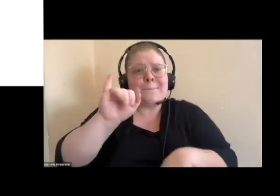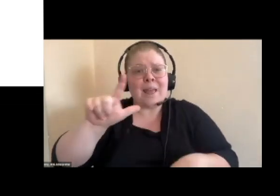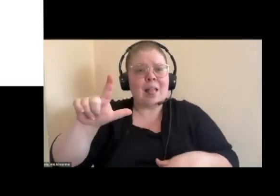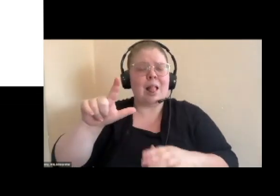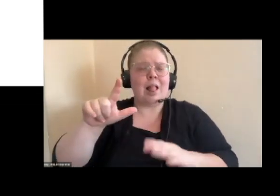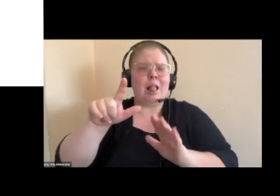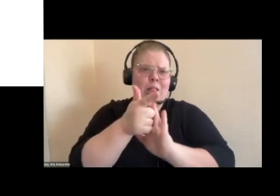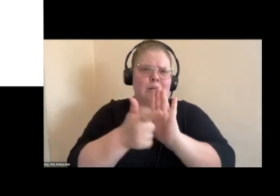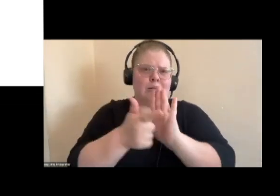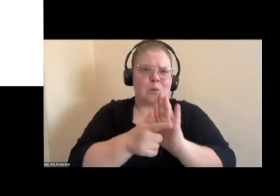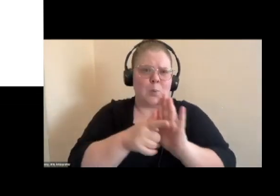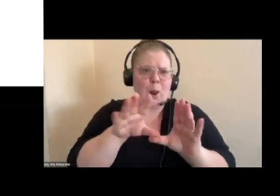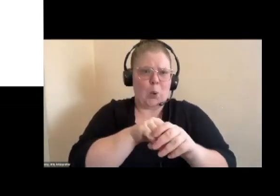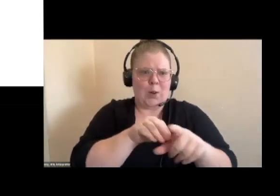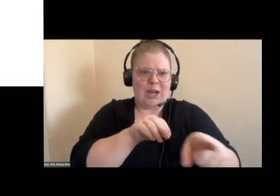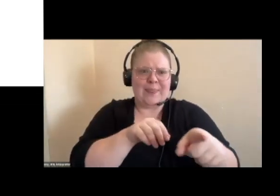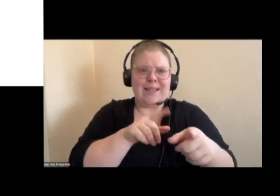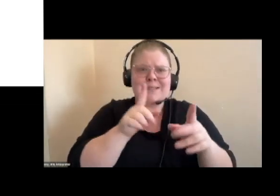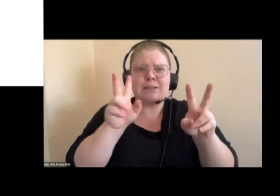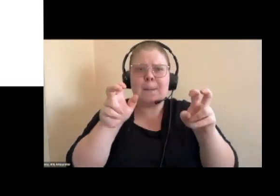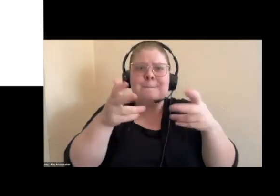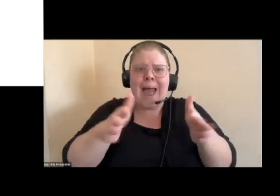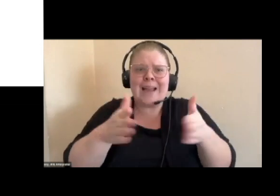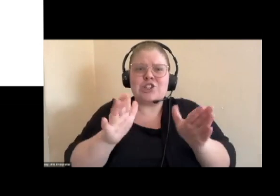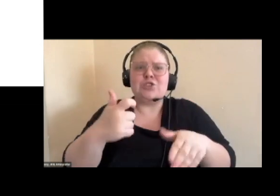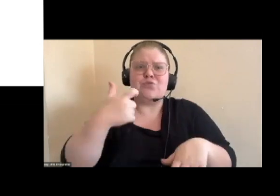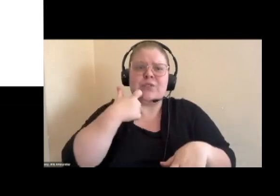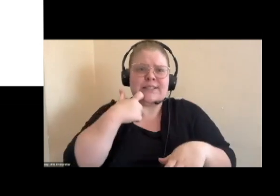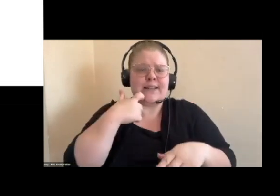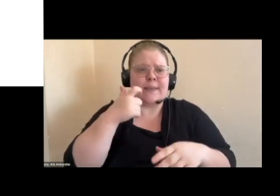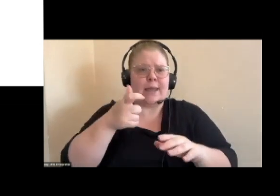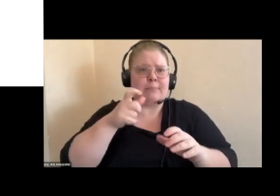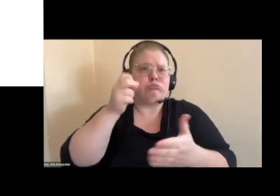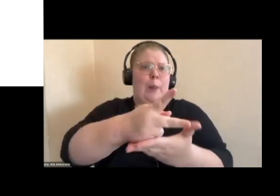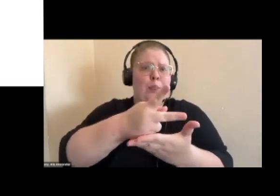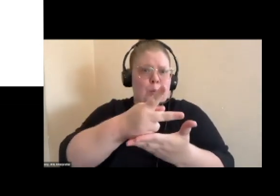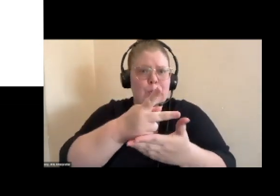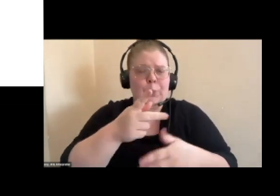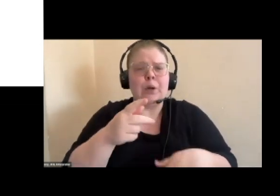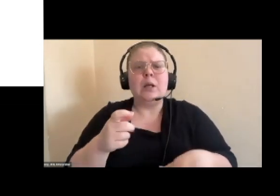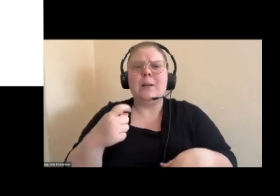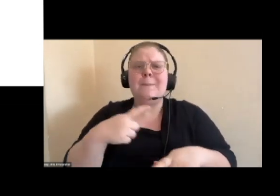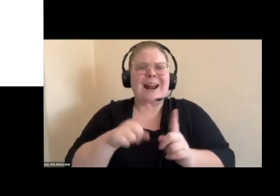these packages that recently went through. But I think there's still, you know,